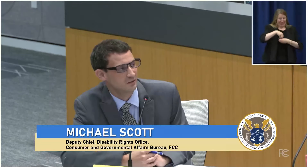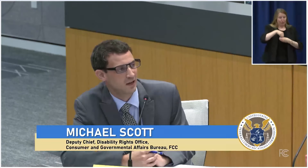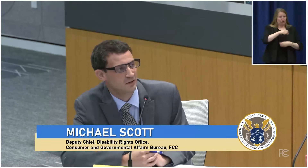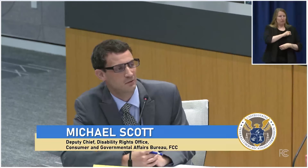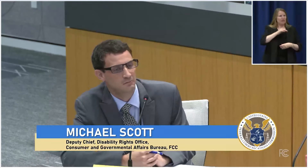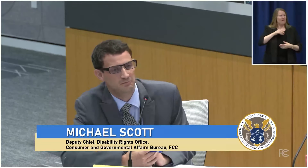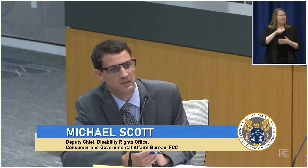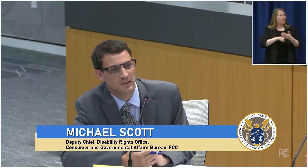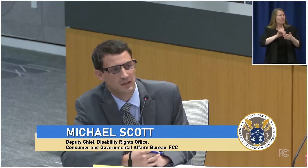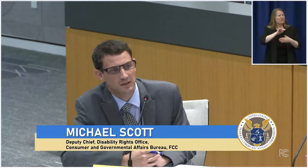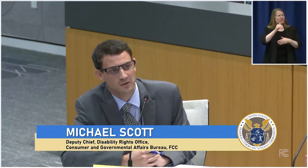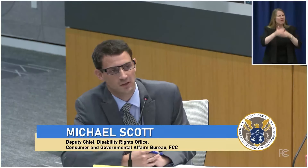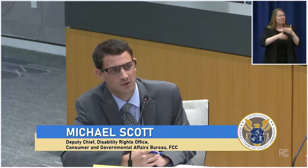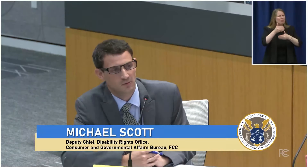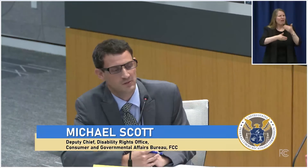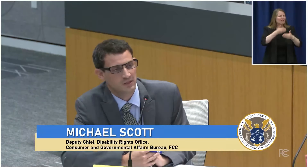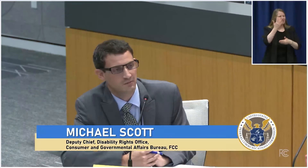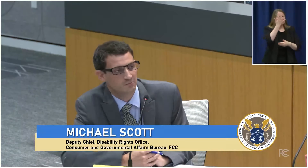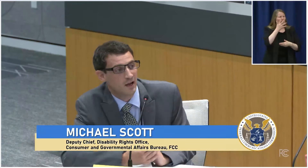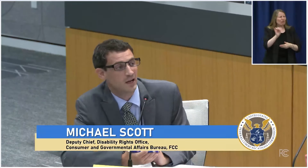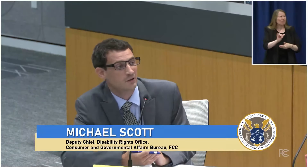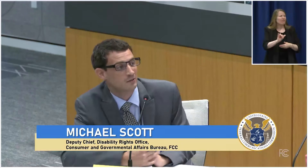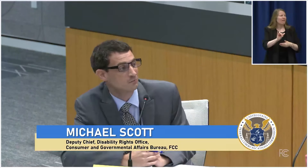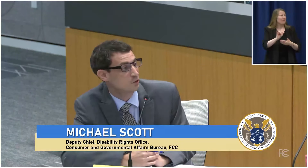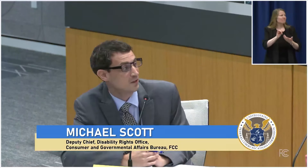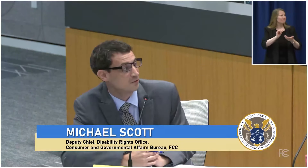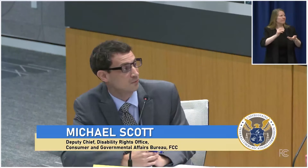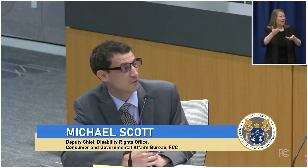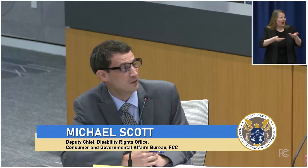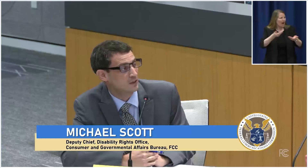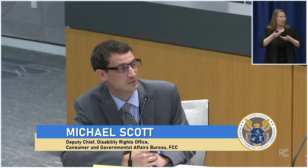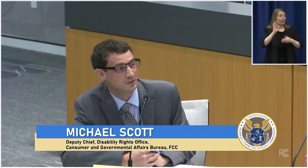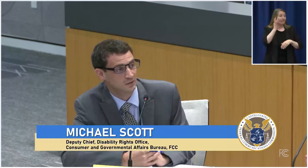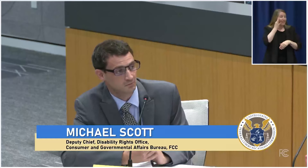STARTING WITH THE AGENCIES THAT HAVE DECIDED TO HIRE THEIR OWN INTERNAL STAFF.